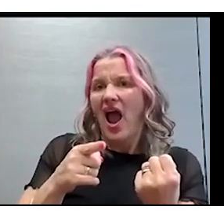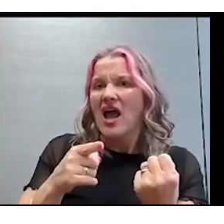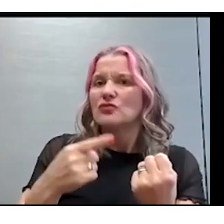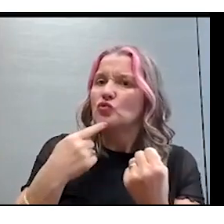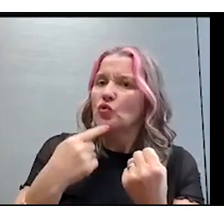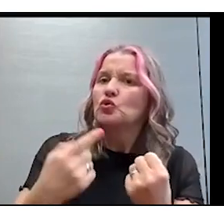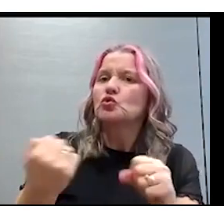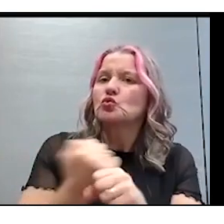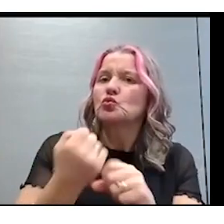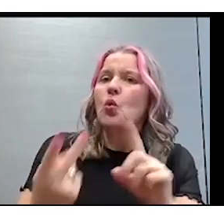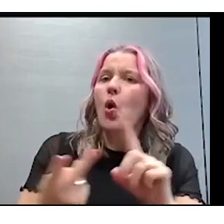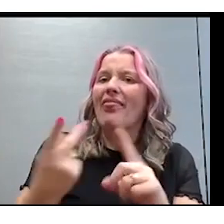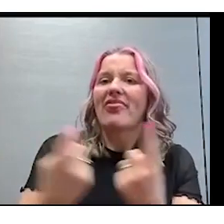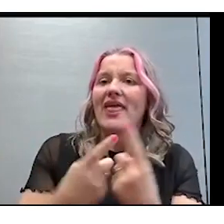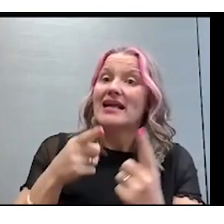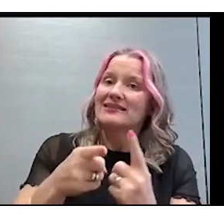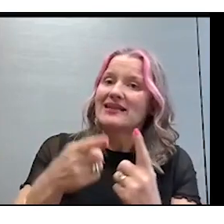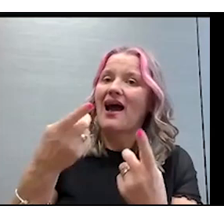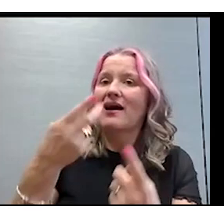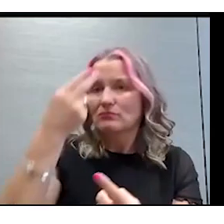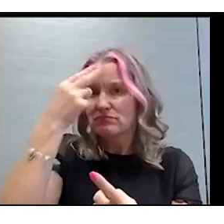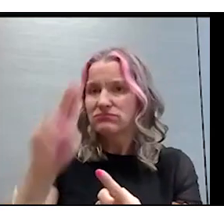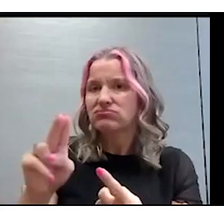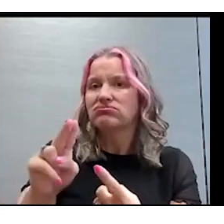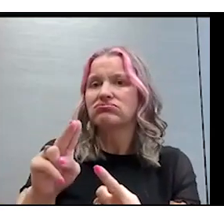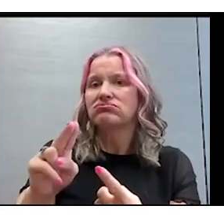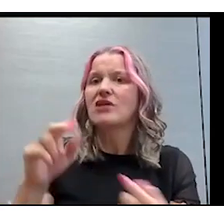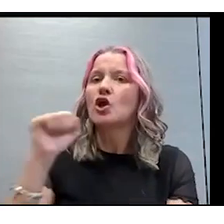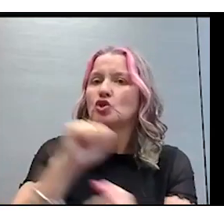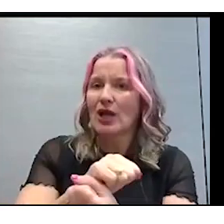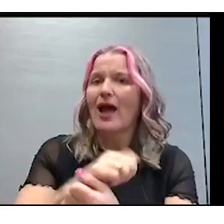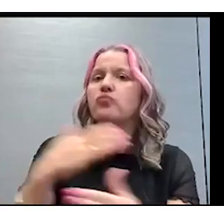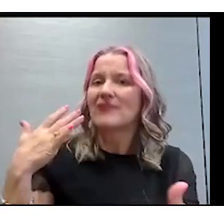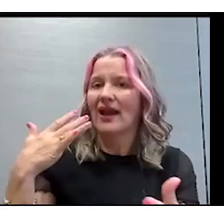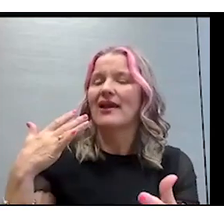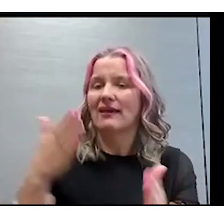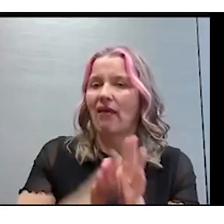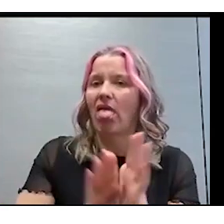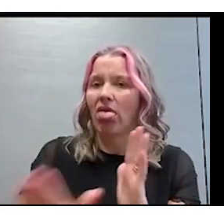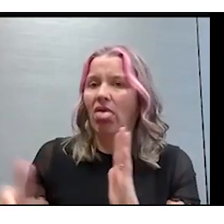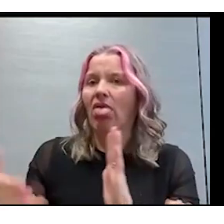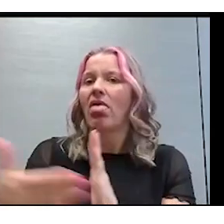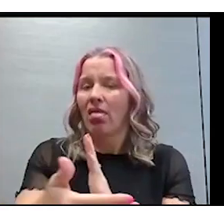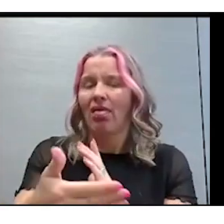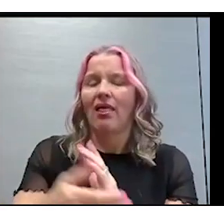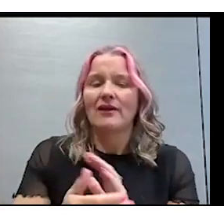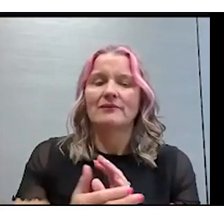Then if we're talking about content, we want to make sure